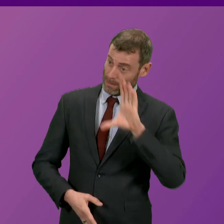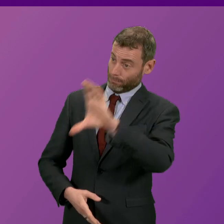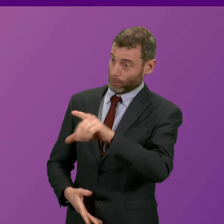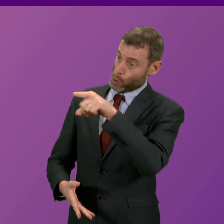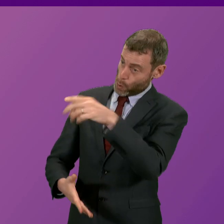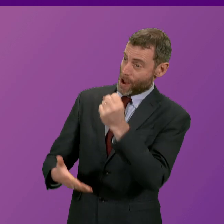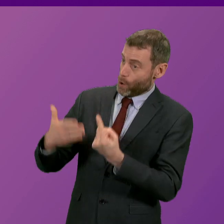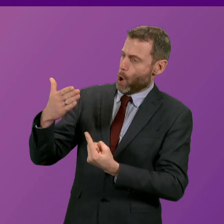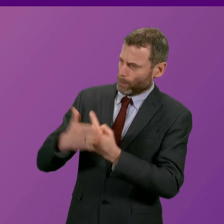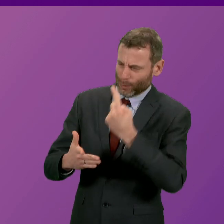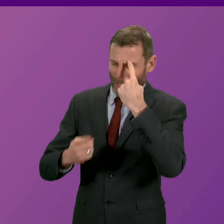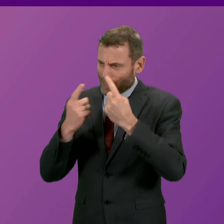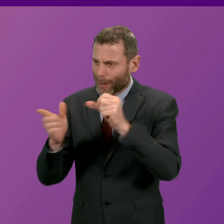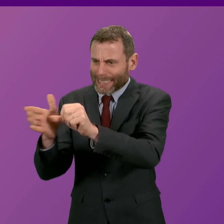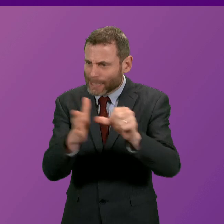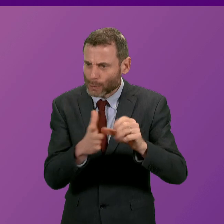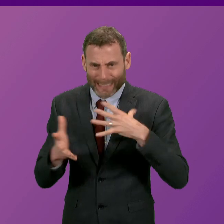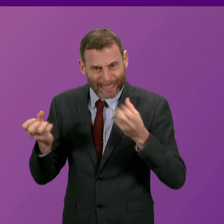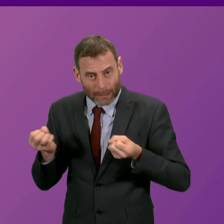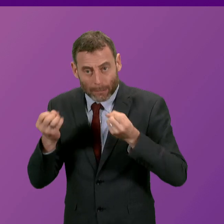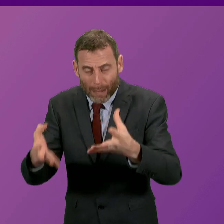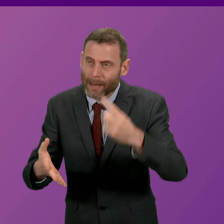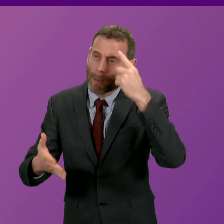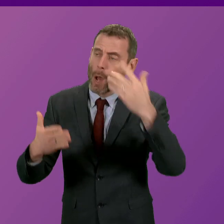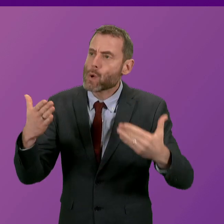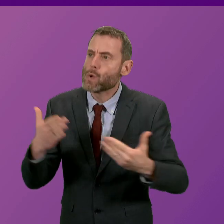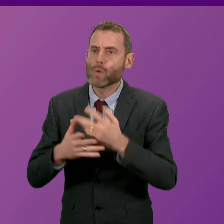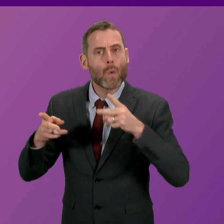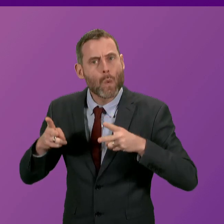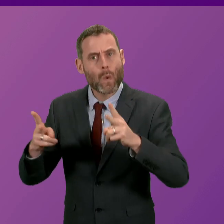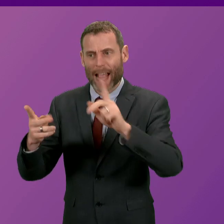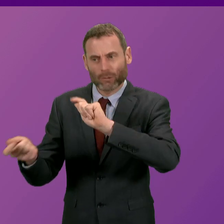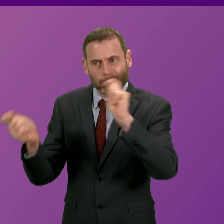country faces and take us in a new direction—an opportunity that was, clearly, missed. Members!